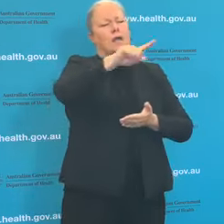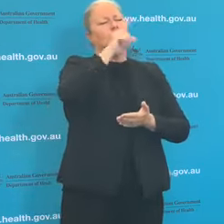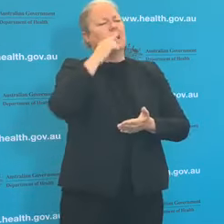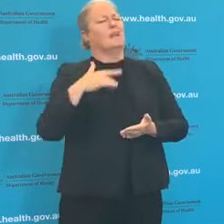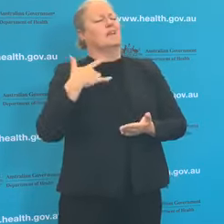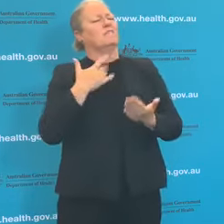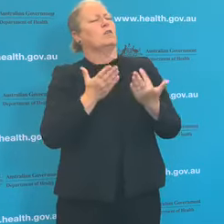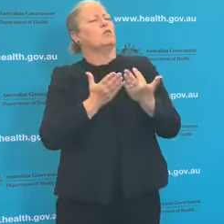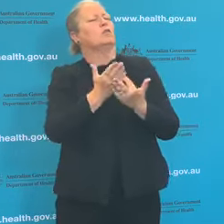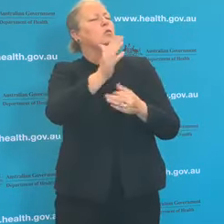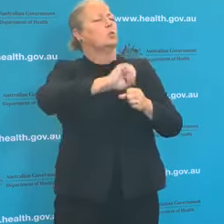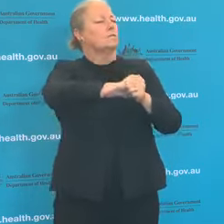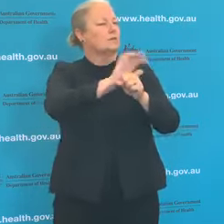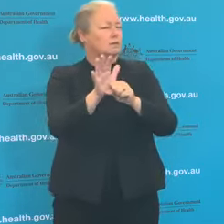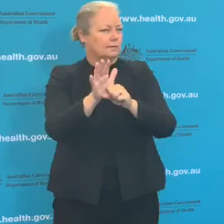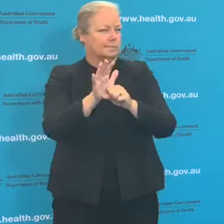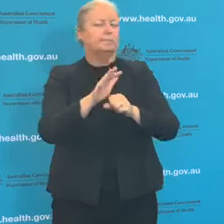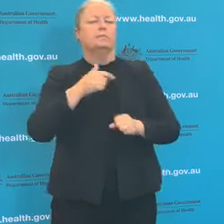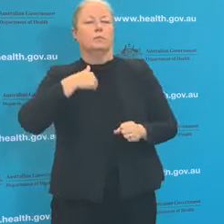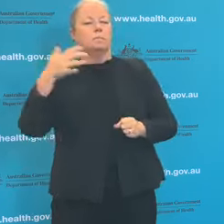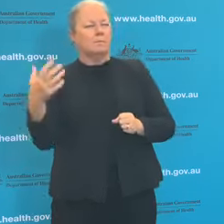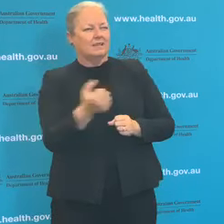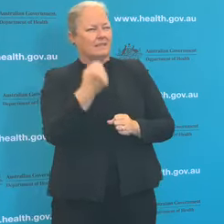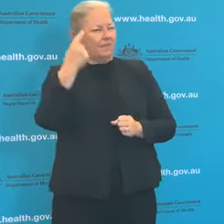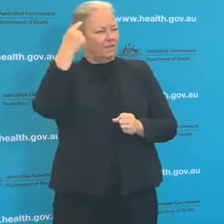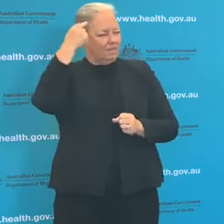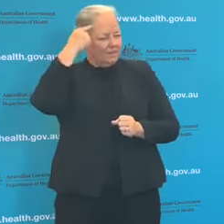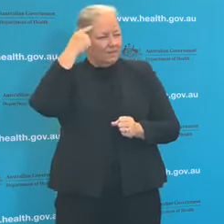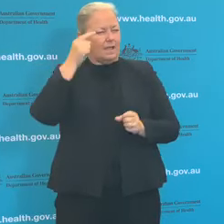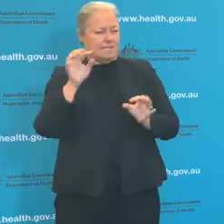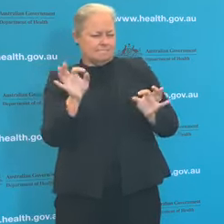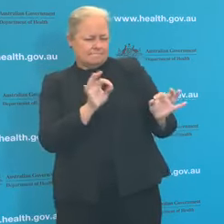need to read reevaluate our strategy. If we get